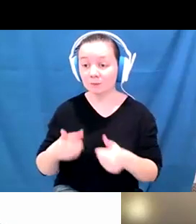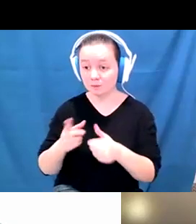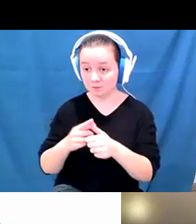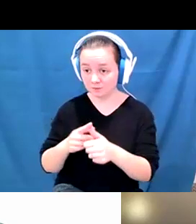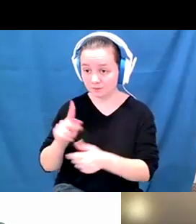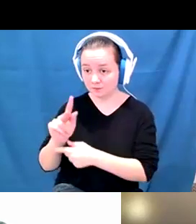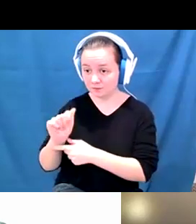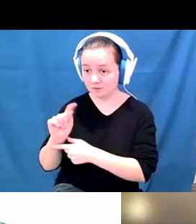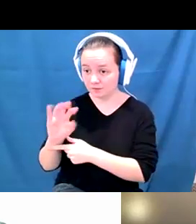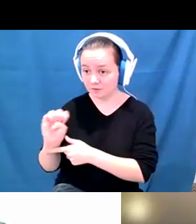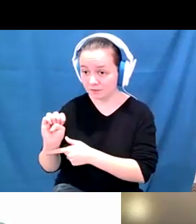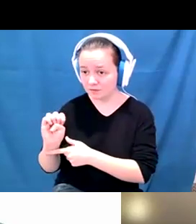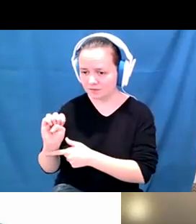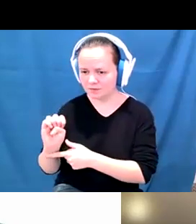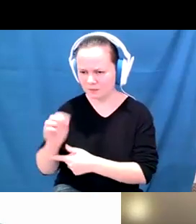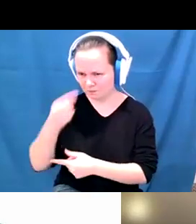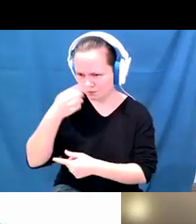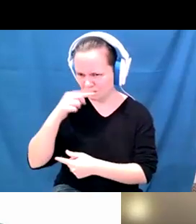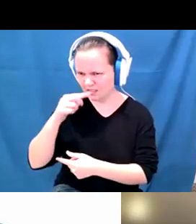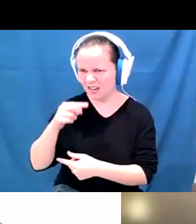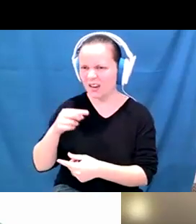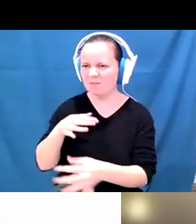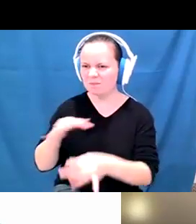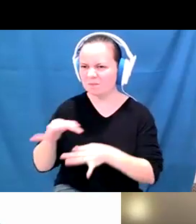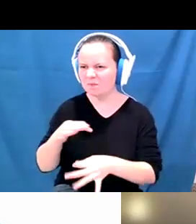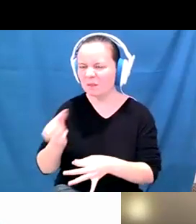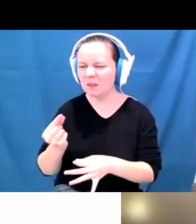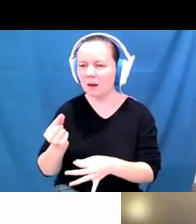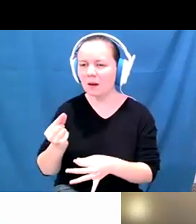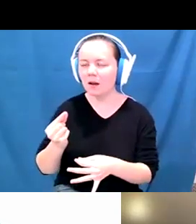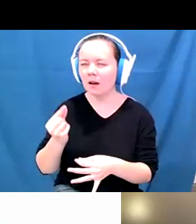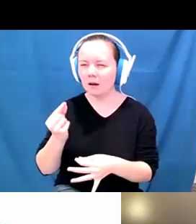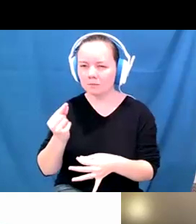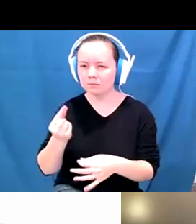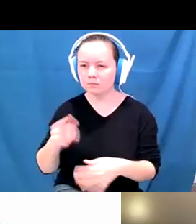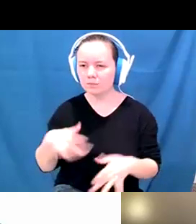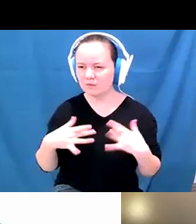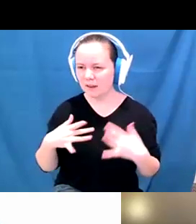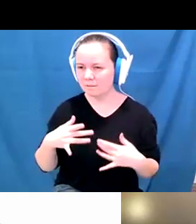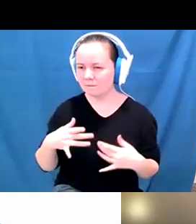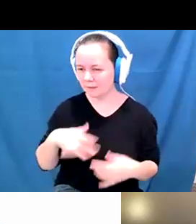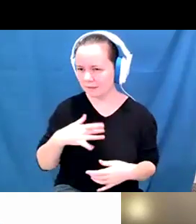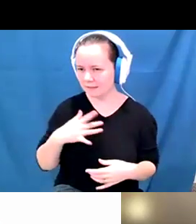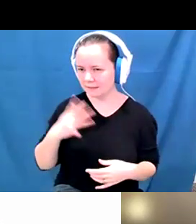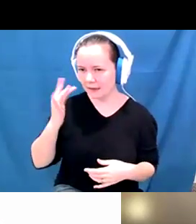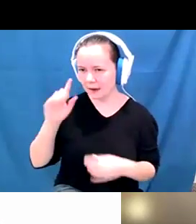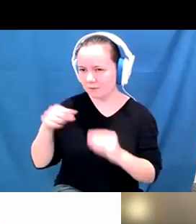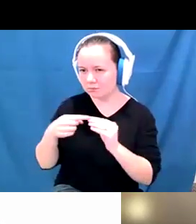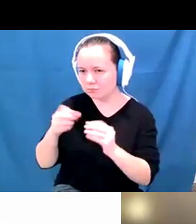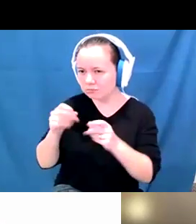and can you share a little bit about why you were excited about this opportunity from the Medicaid directors' experience?